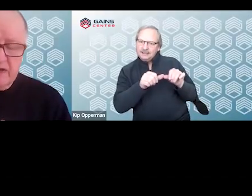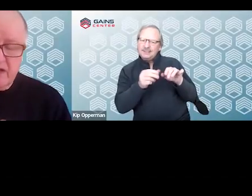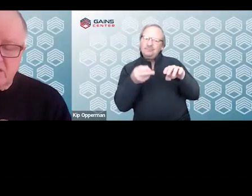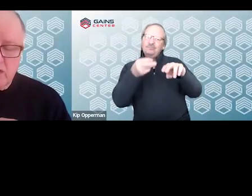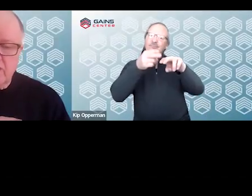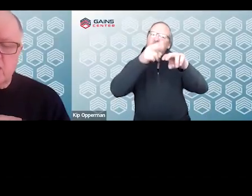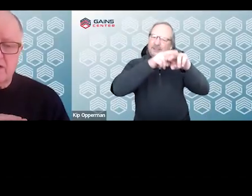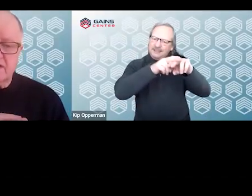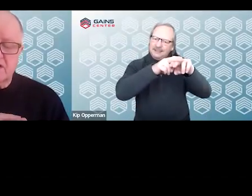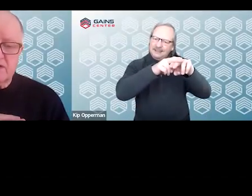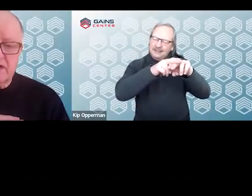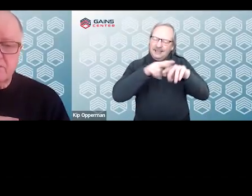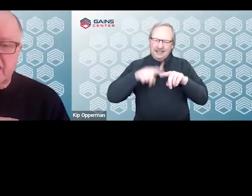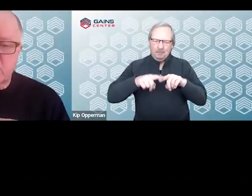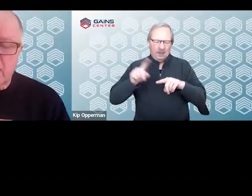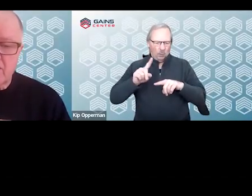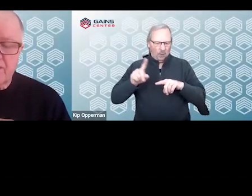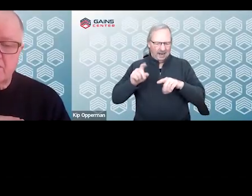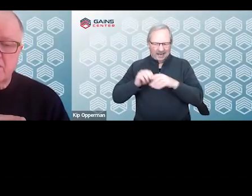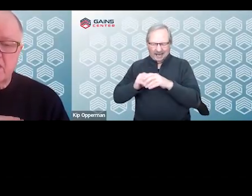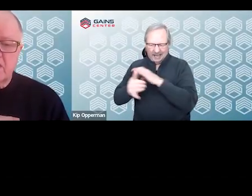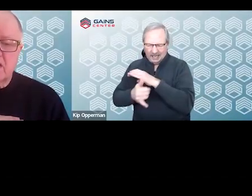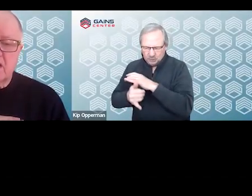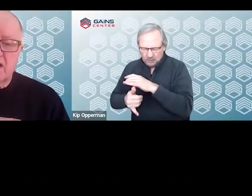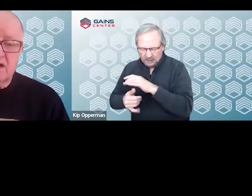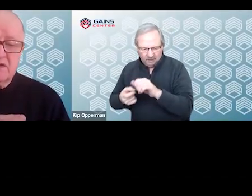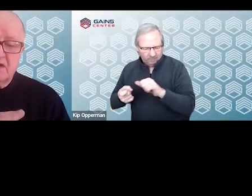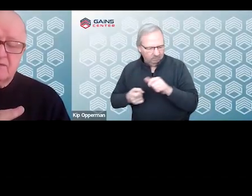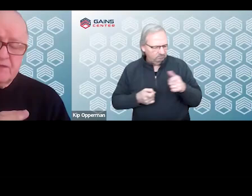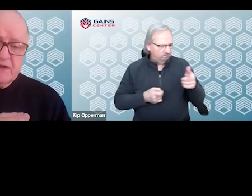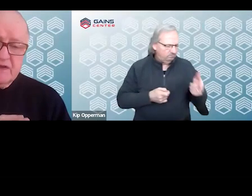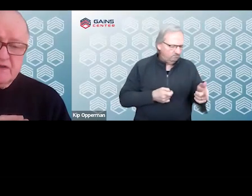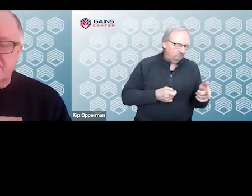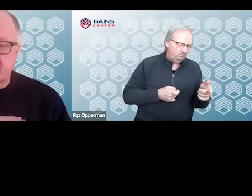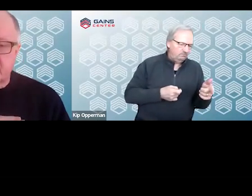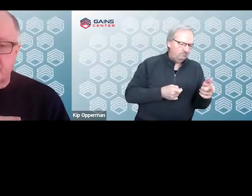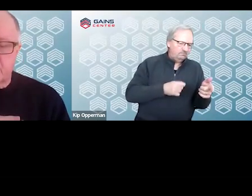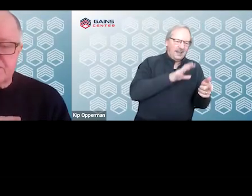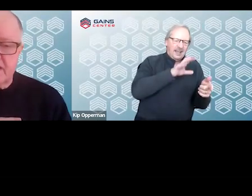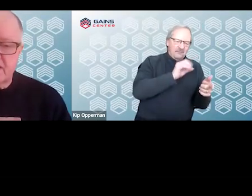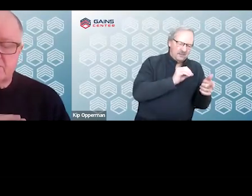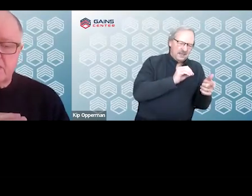Depending on where you are in the country, it can be anywhere from 50 to 70%